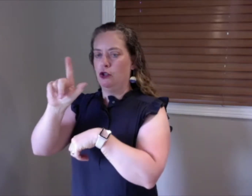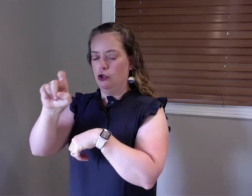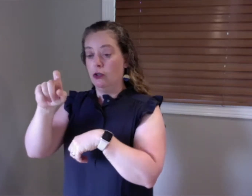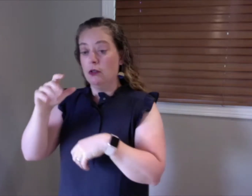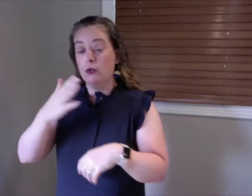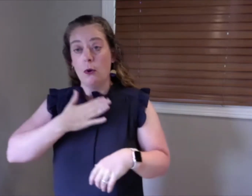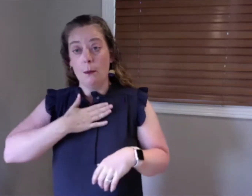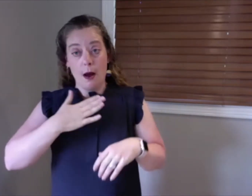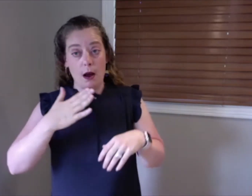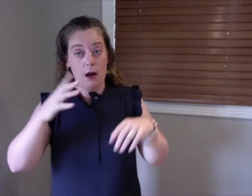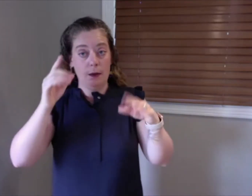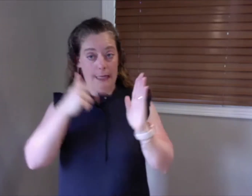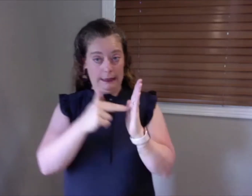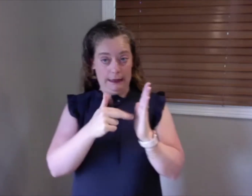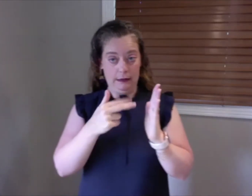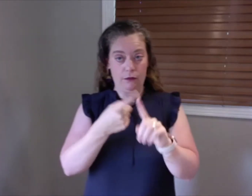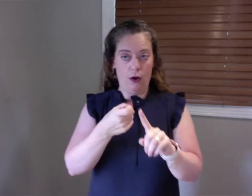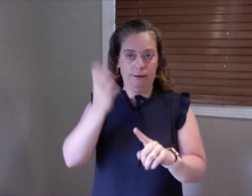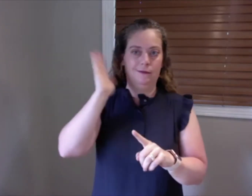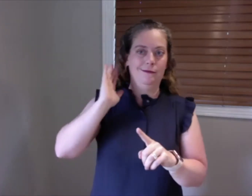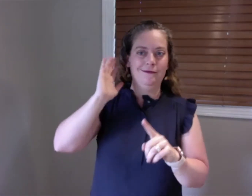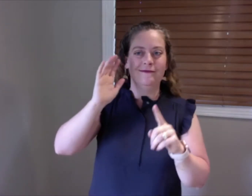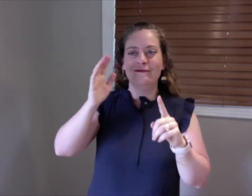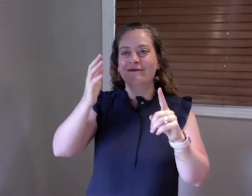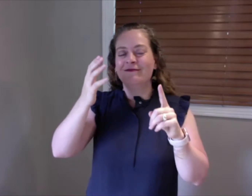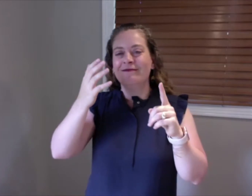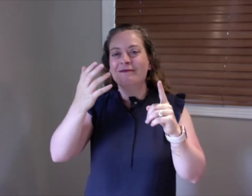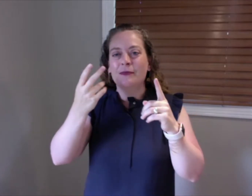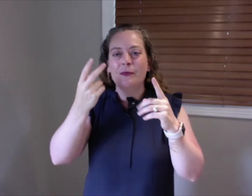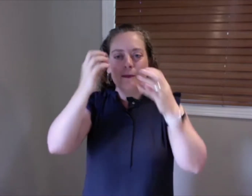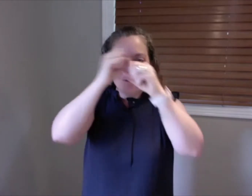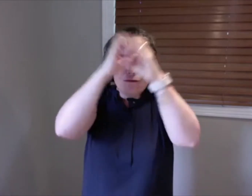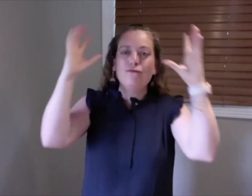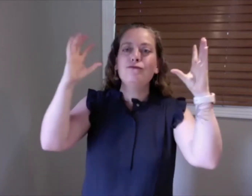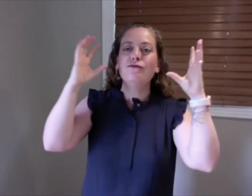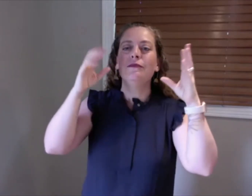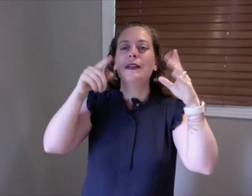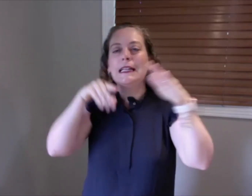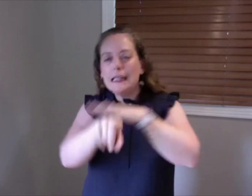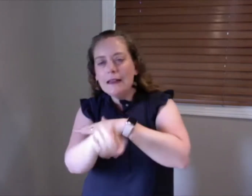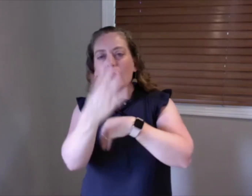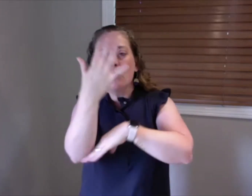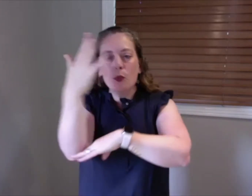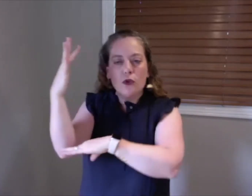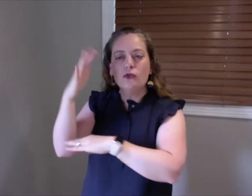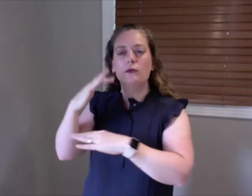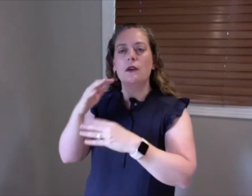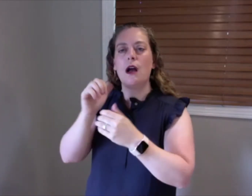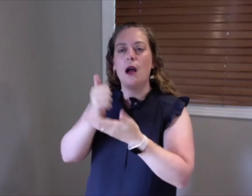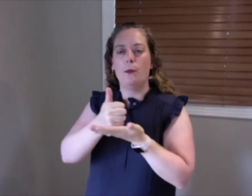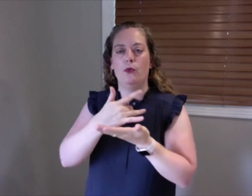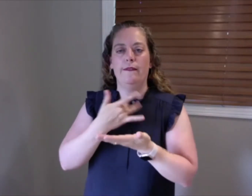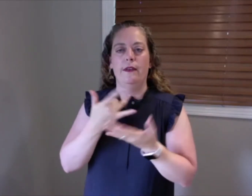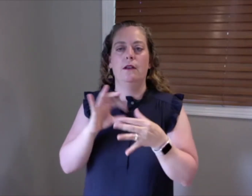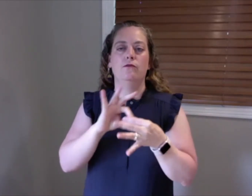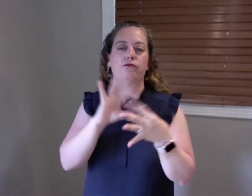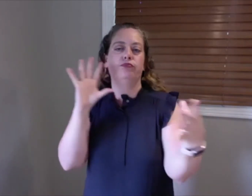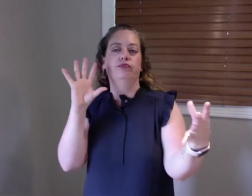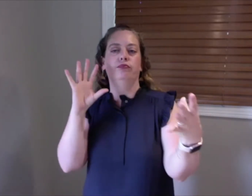in my daily life and so that painting is from my memory of going off into the woods and